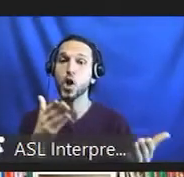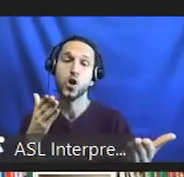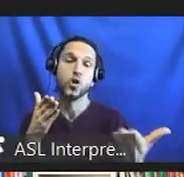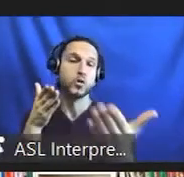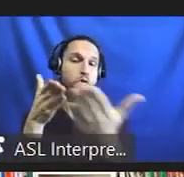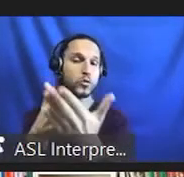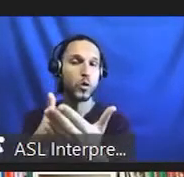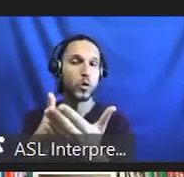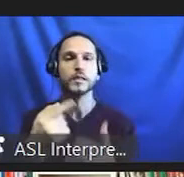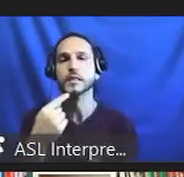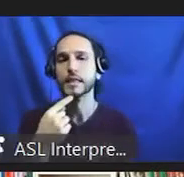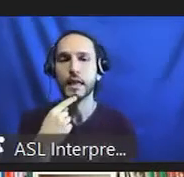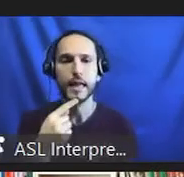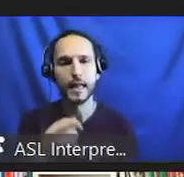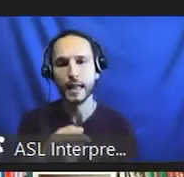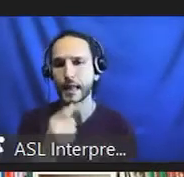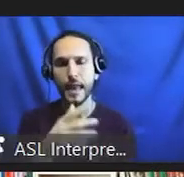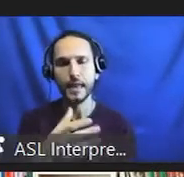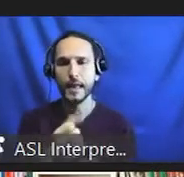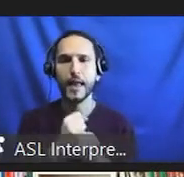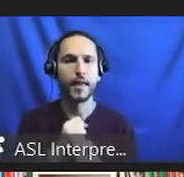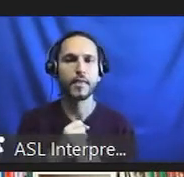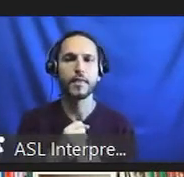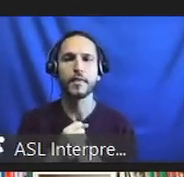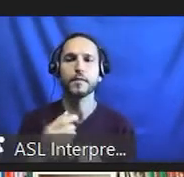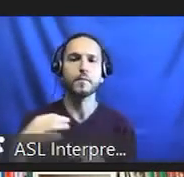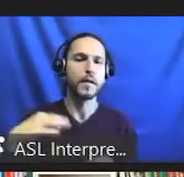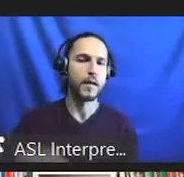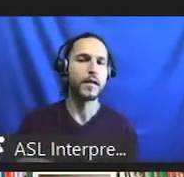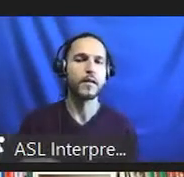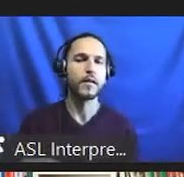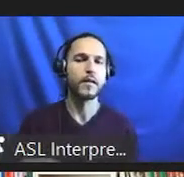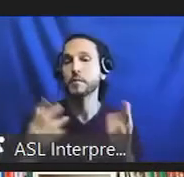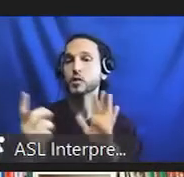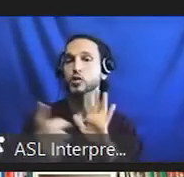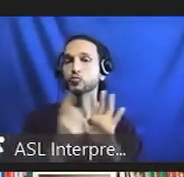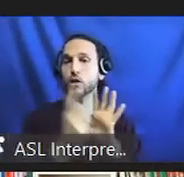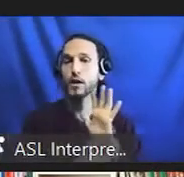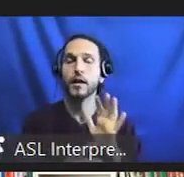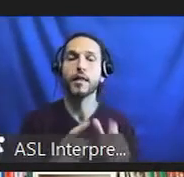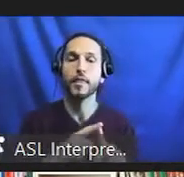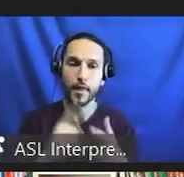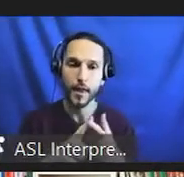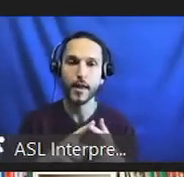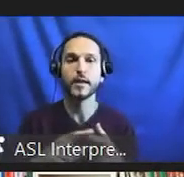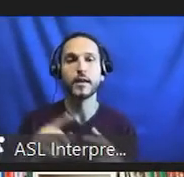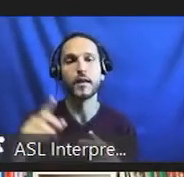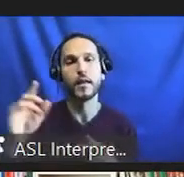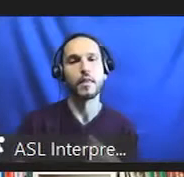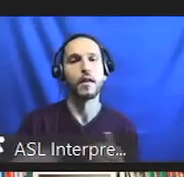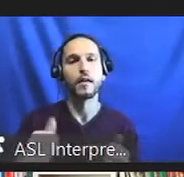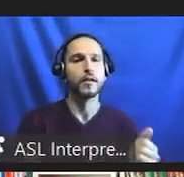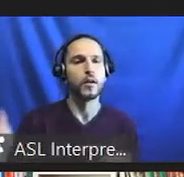is alleging that they did not get the benefit or they were discriminated against. And there could be lawsuits by the attorney general's office.